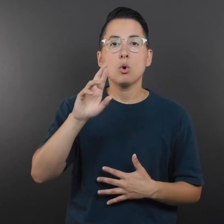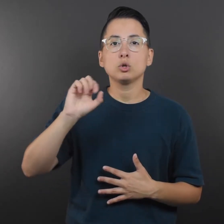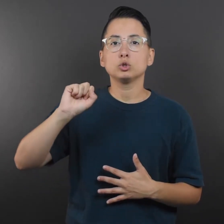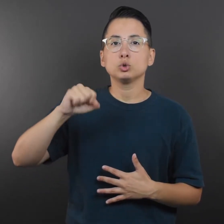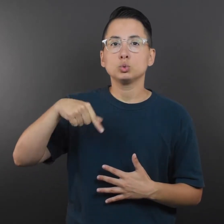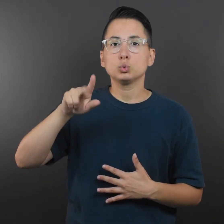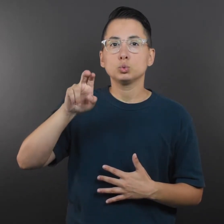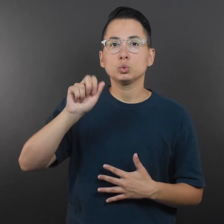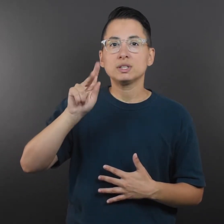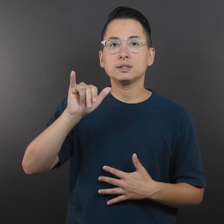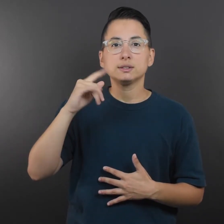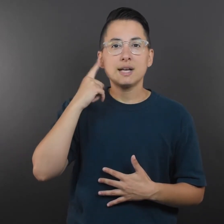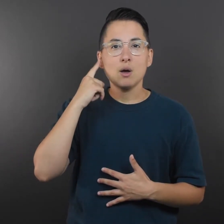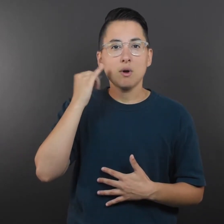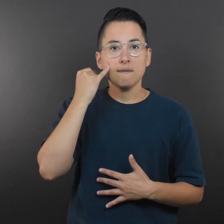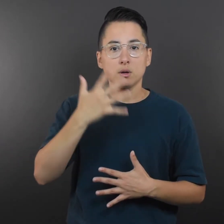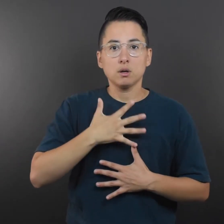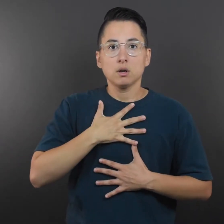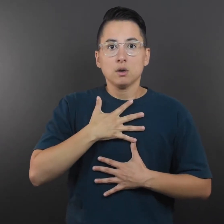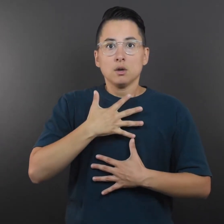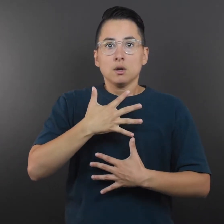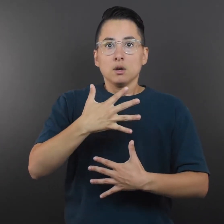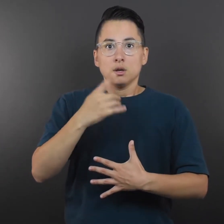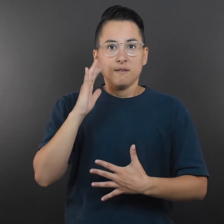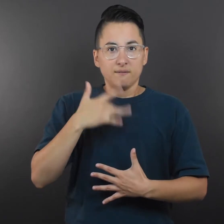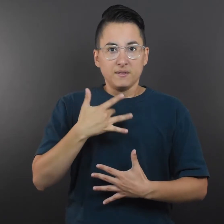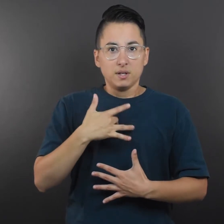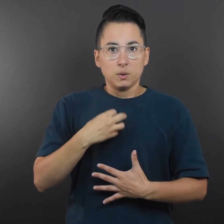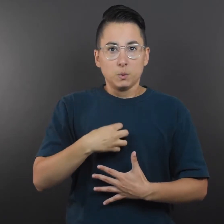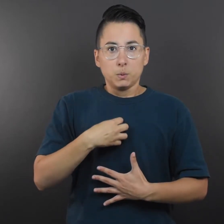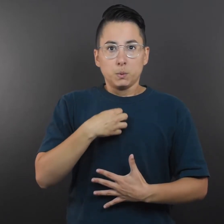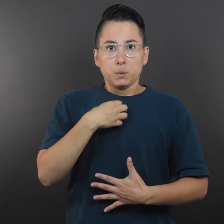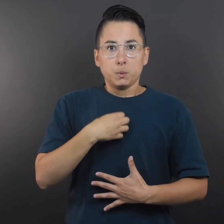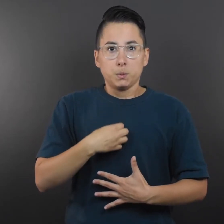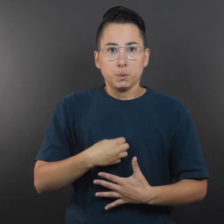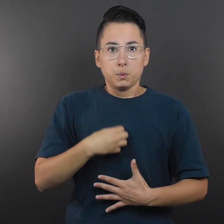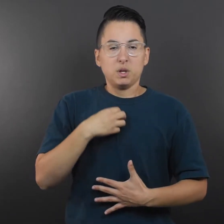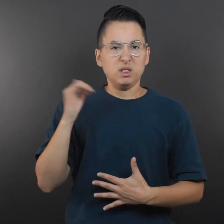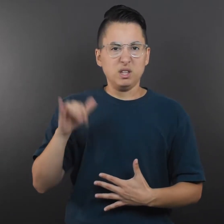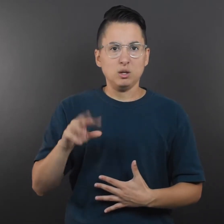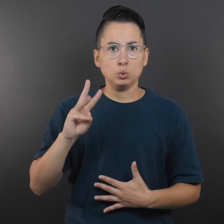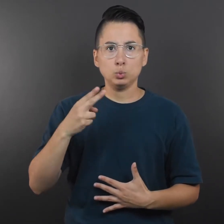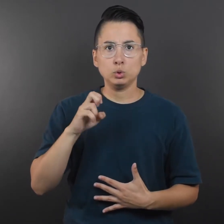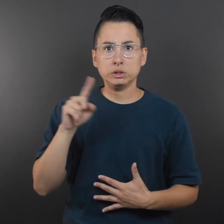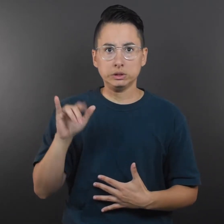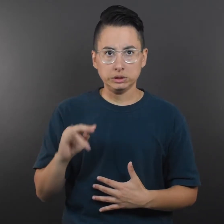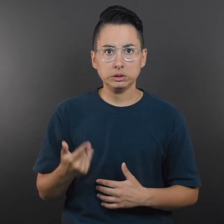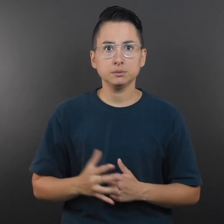whistling or squeaky sound when you breathe out. • Coughing – Coughing from asthma is often